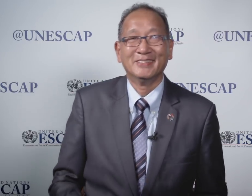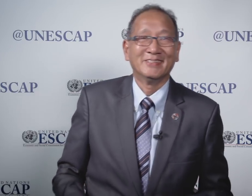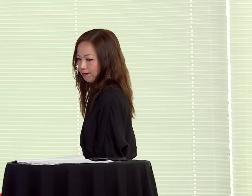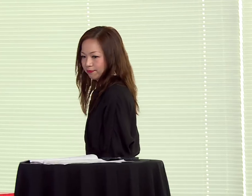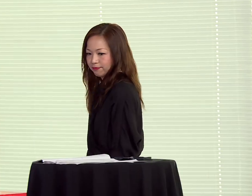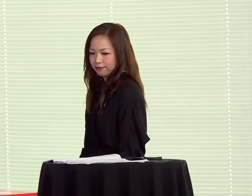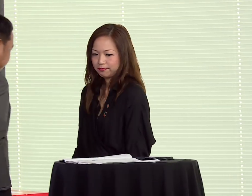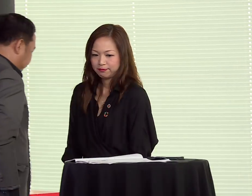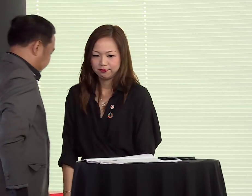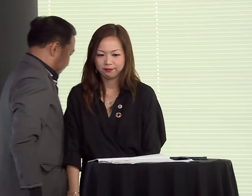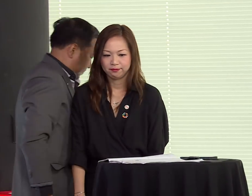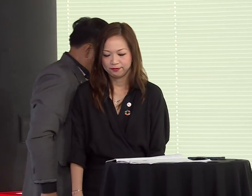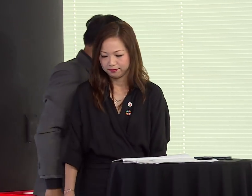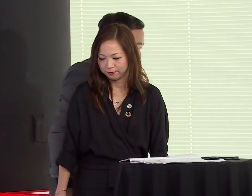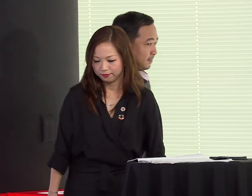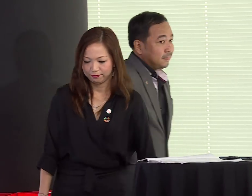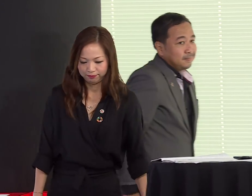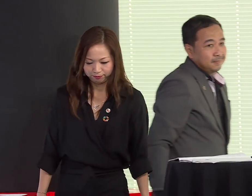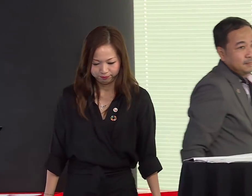Let's make the right real together! Thank you.